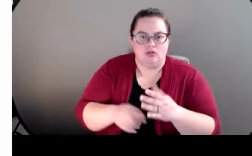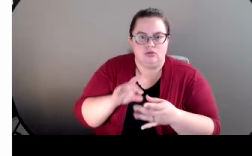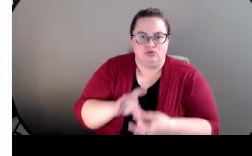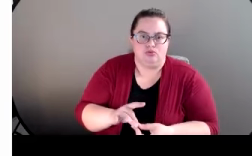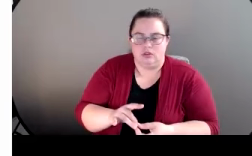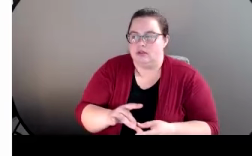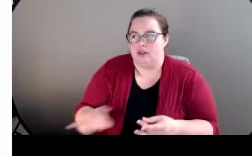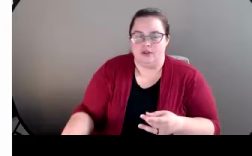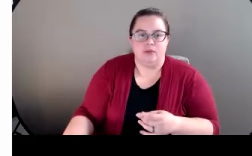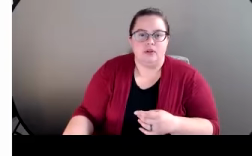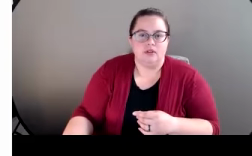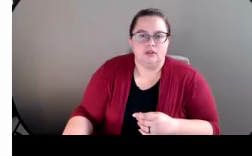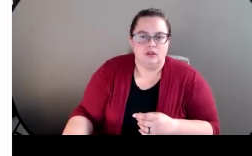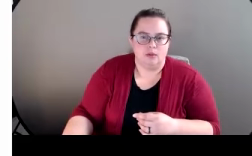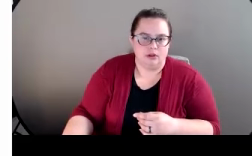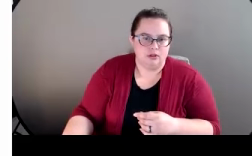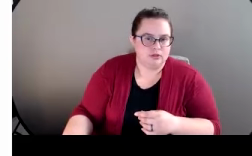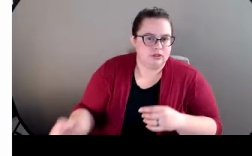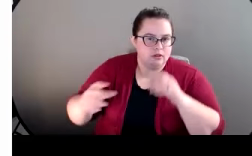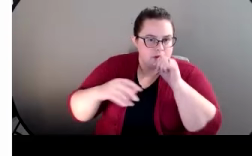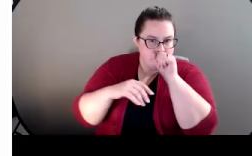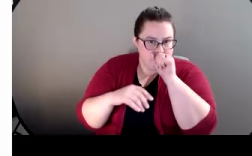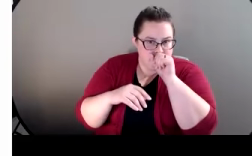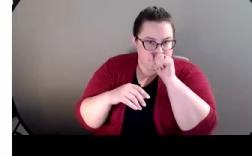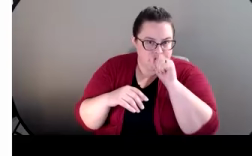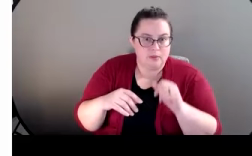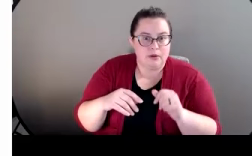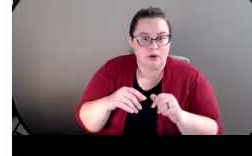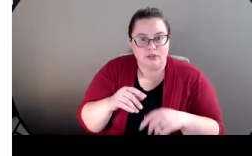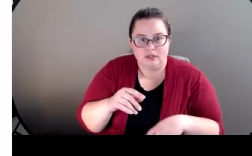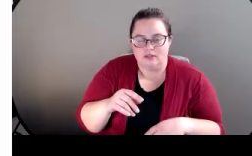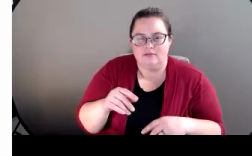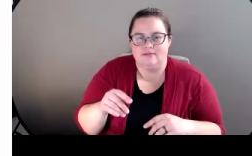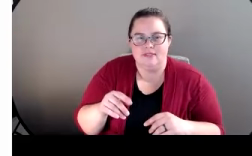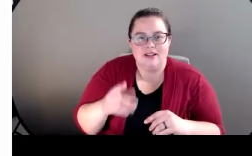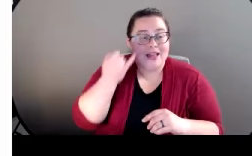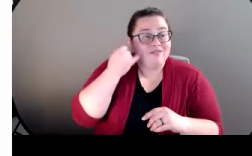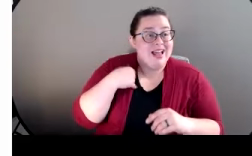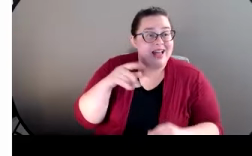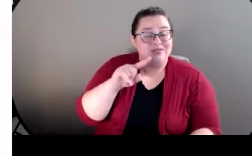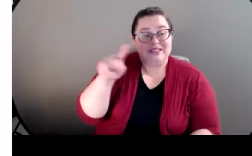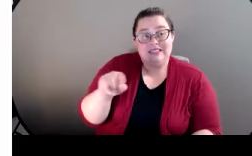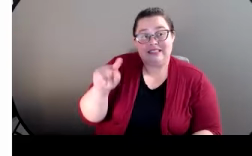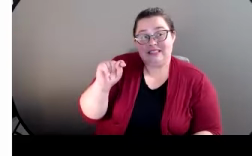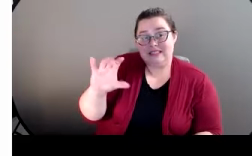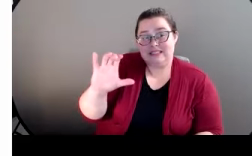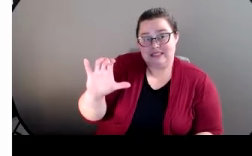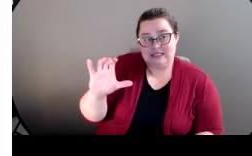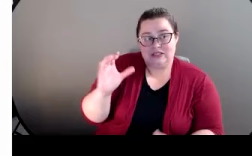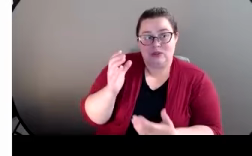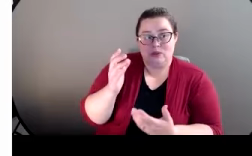if you have a, ZTC course, or ZTC materials,